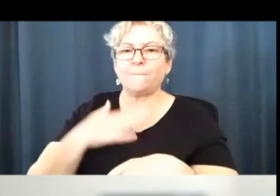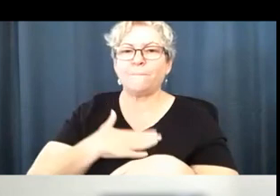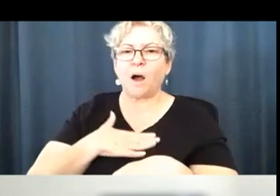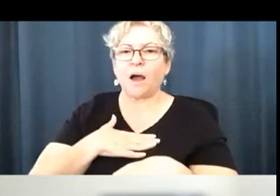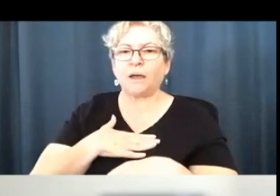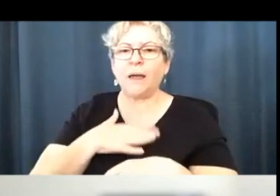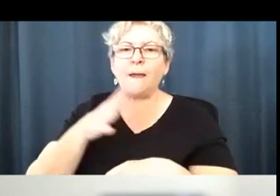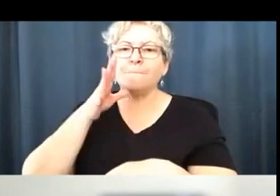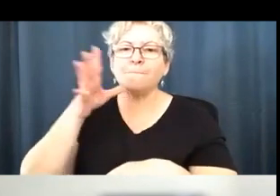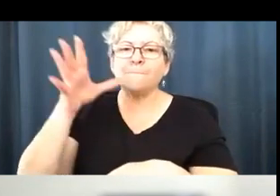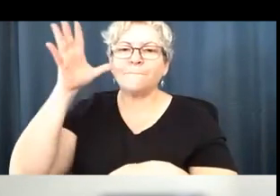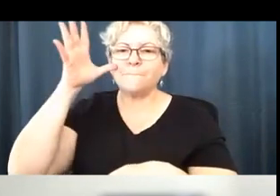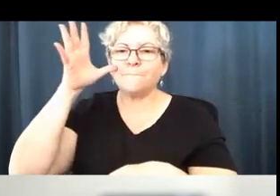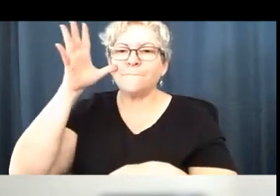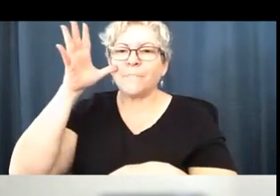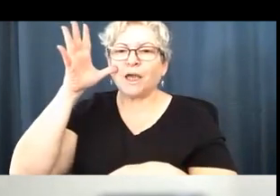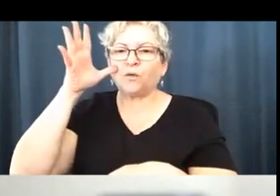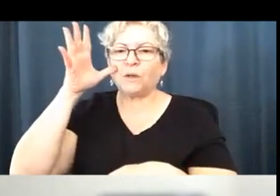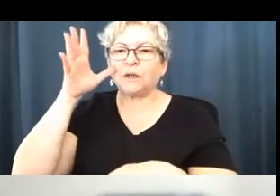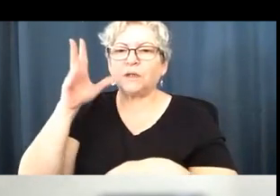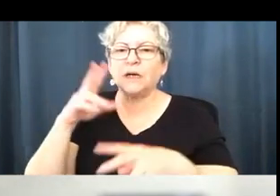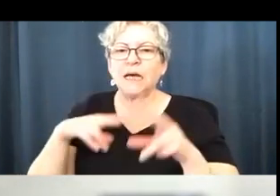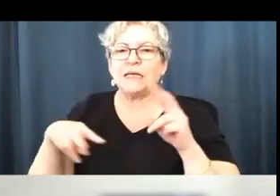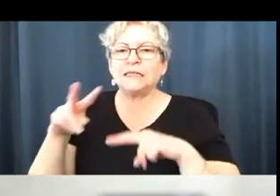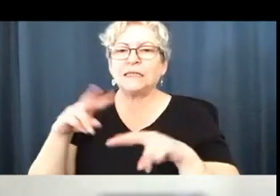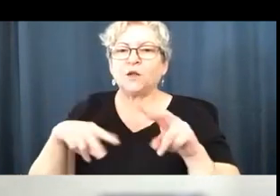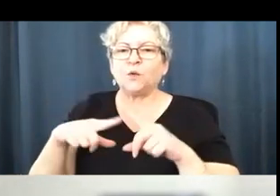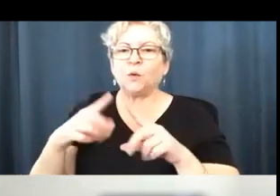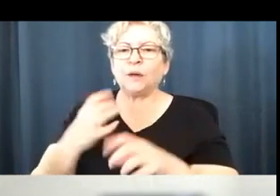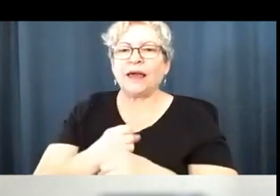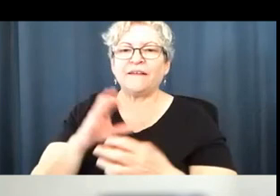to collect feedback on our efforts to improve accessibility?